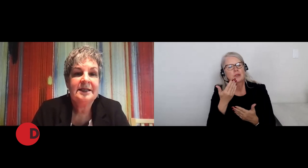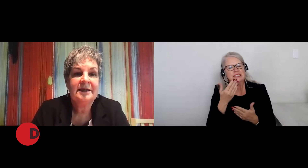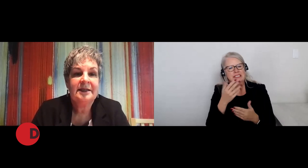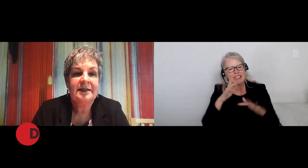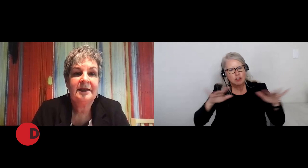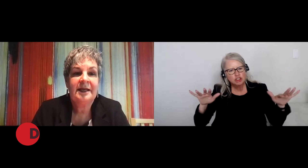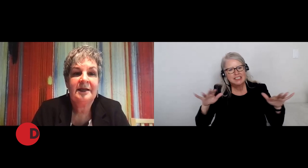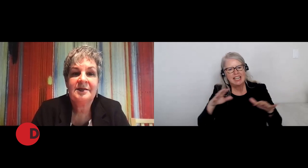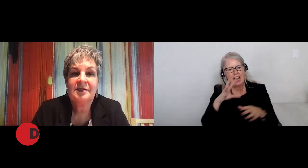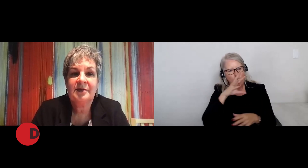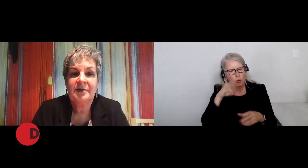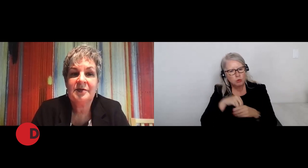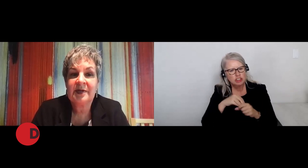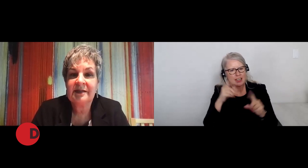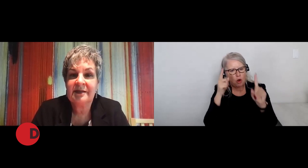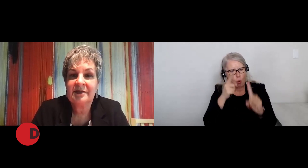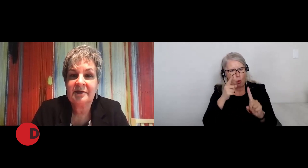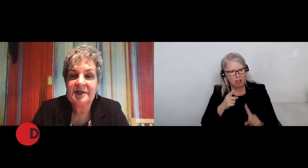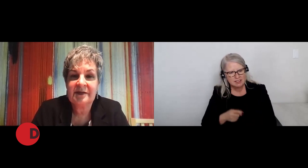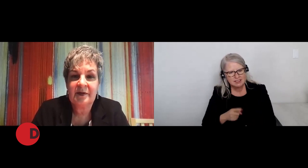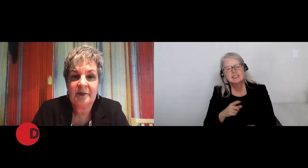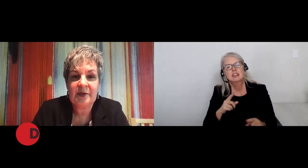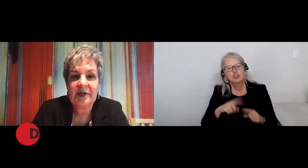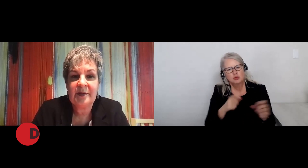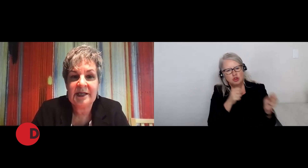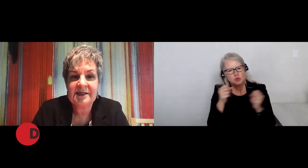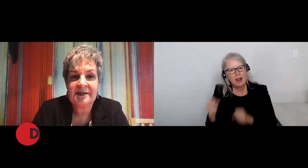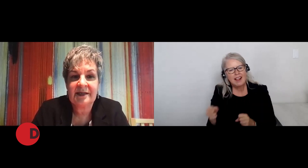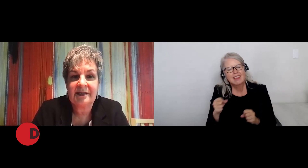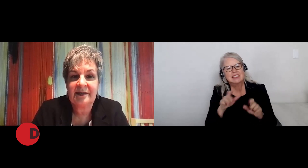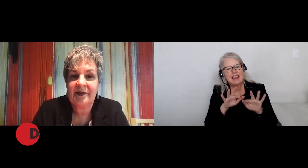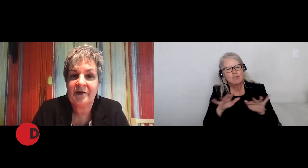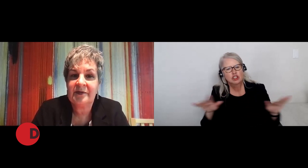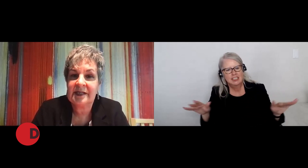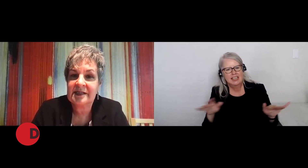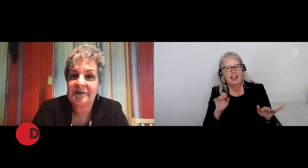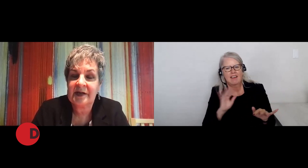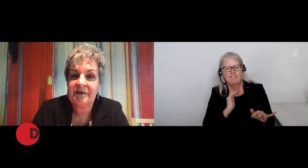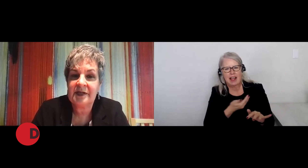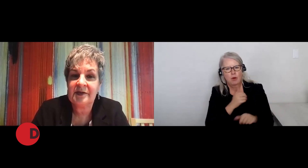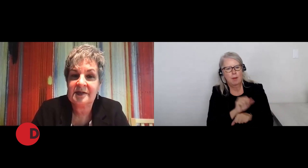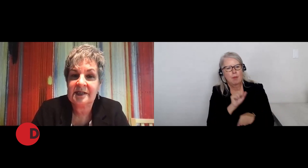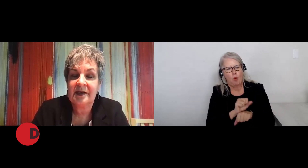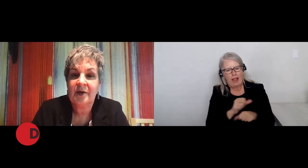diversity inclusion goals to strengthen diversity